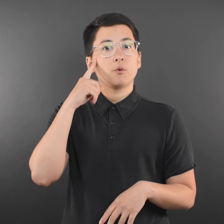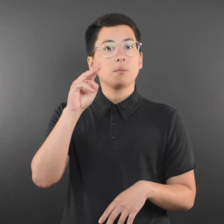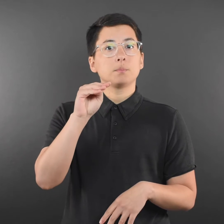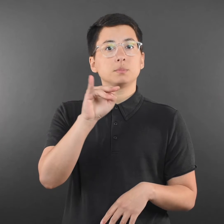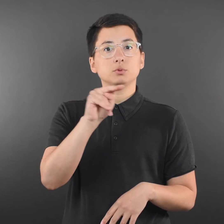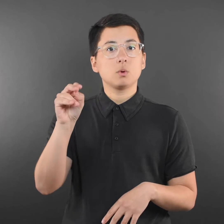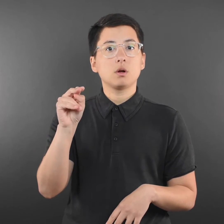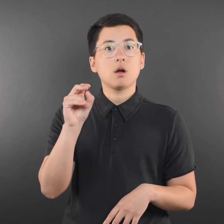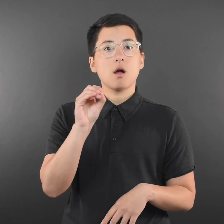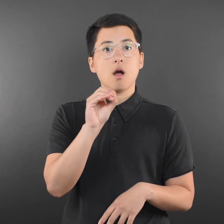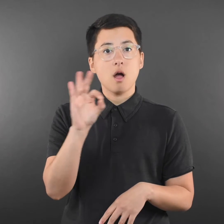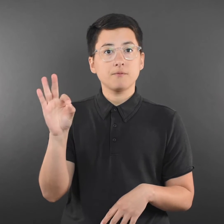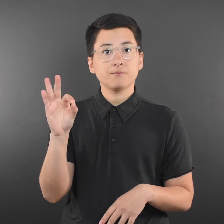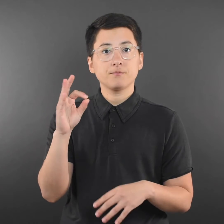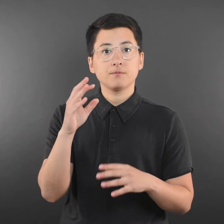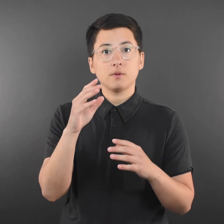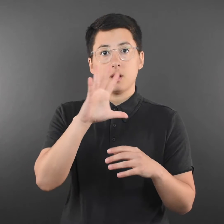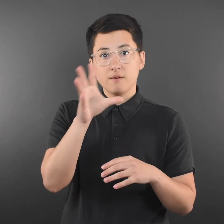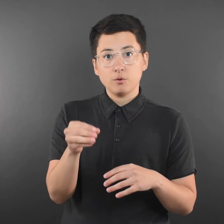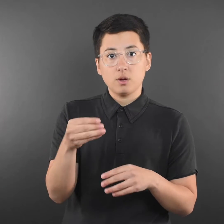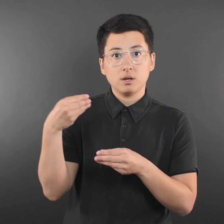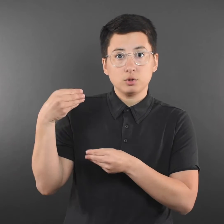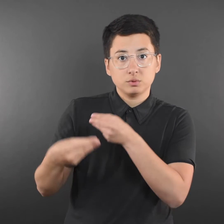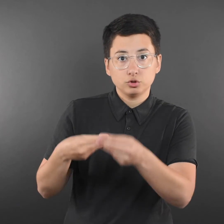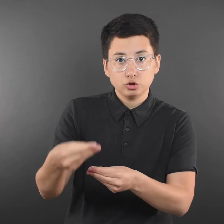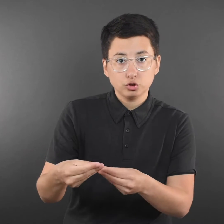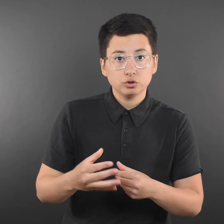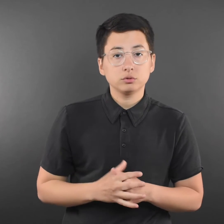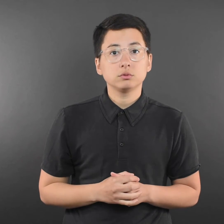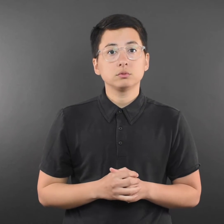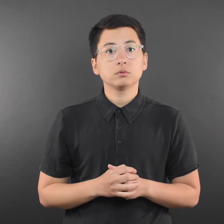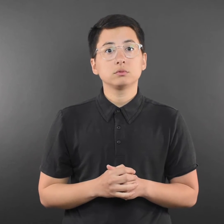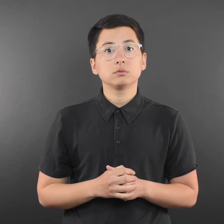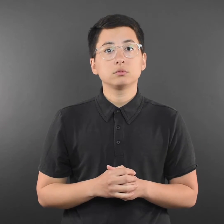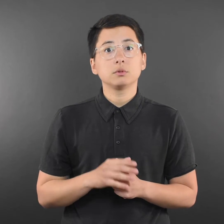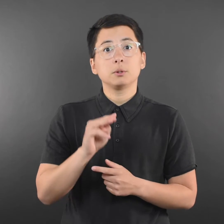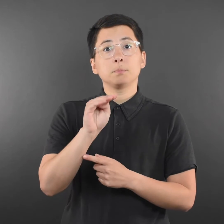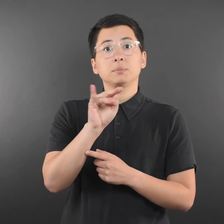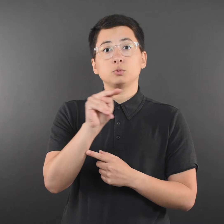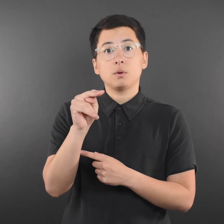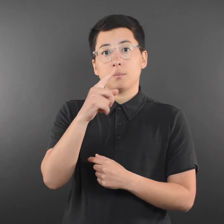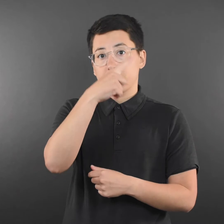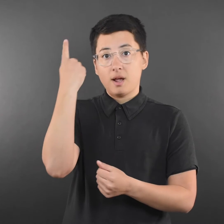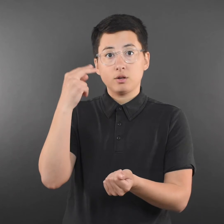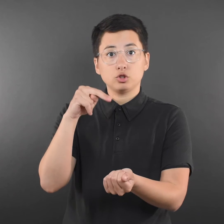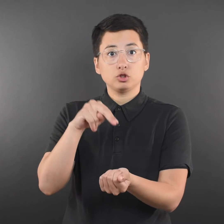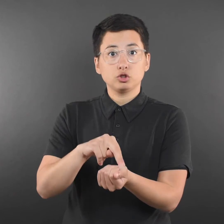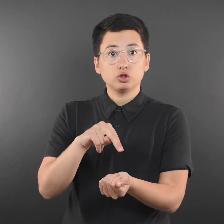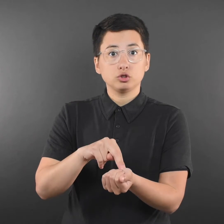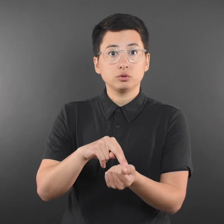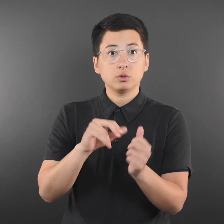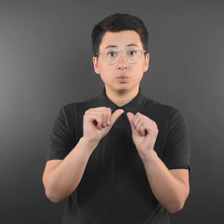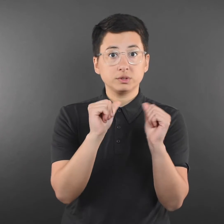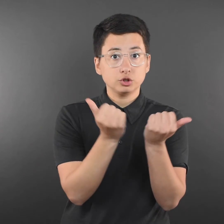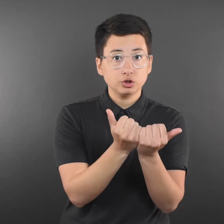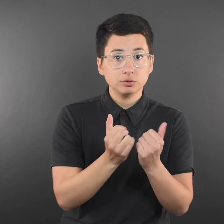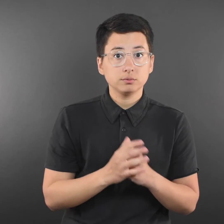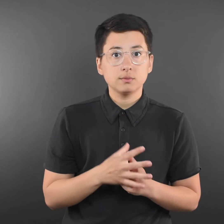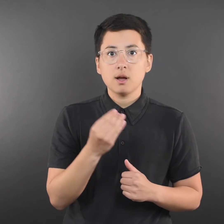the Council for Minnesotans of African Heritage, the Minnesota Black Nurses Association, and other